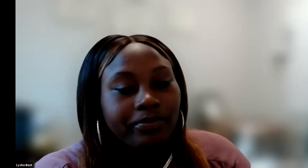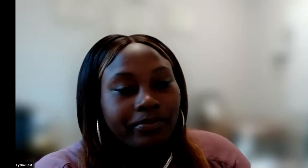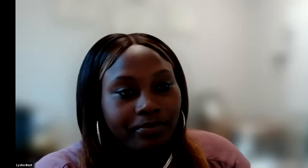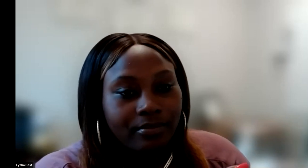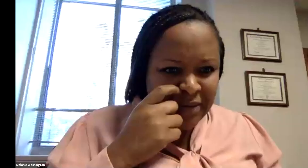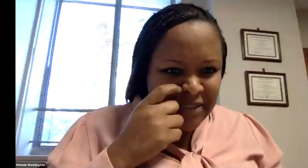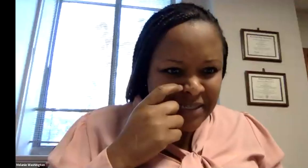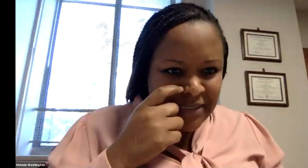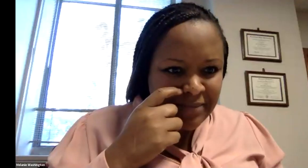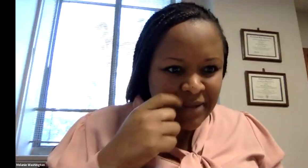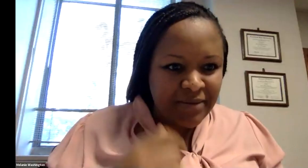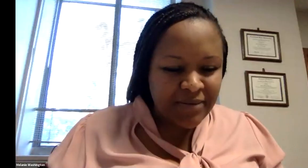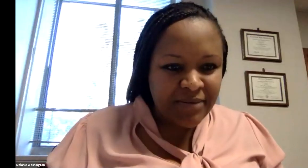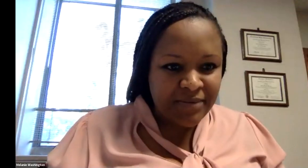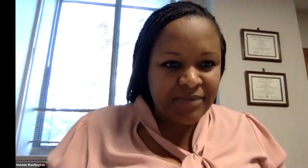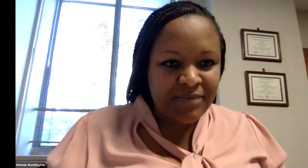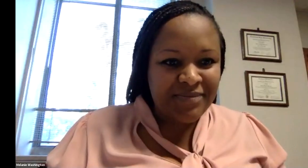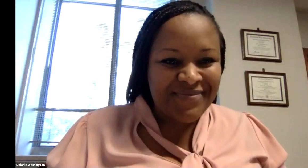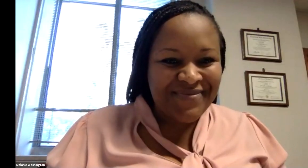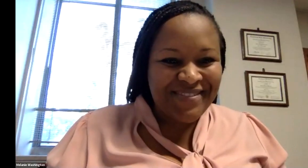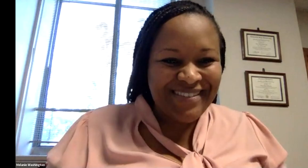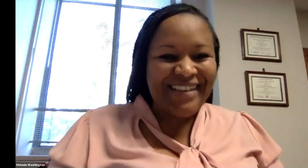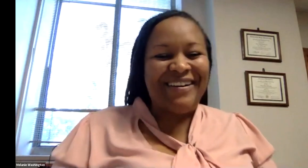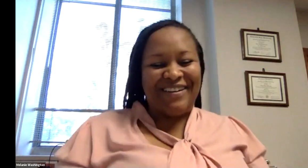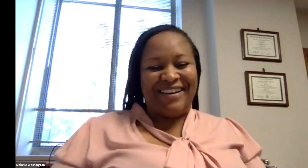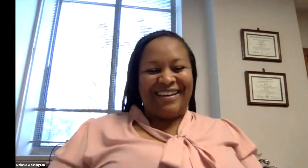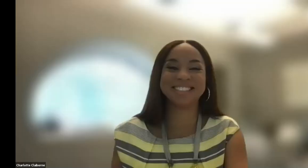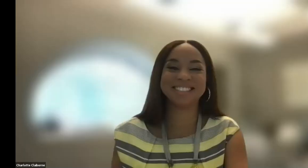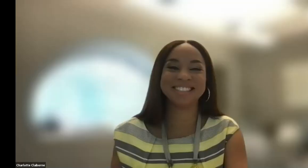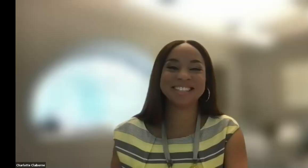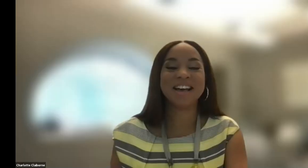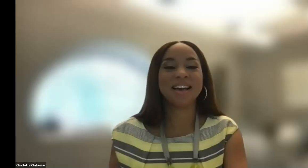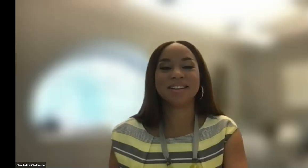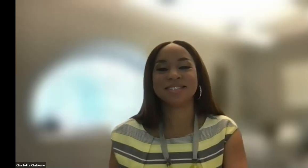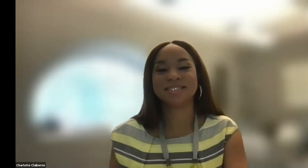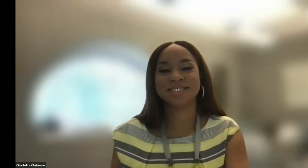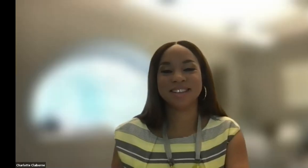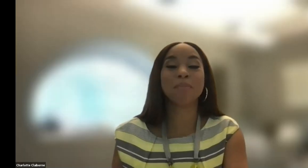Okay. Charlotte was gonna say, No, I'm just smiling.